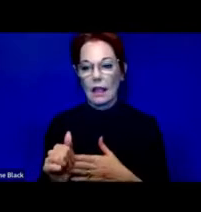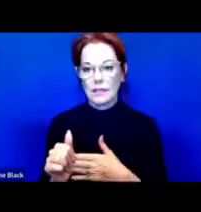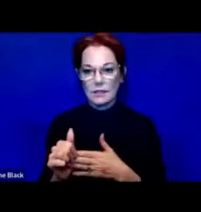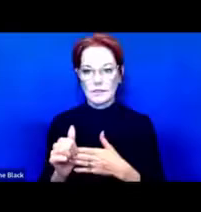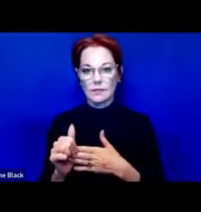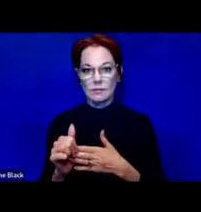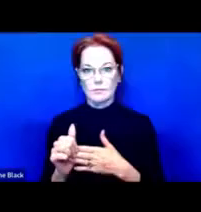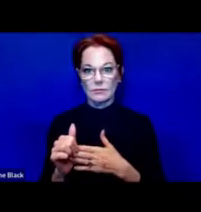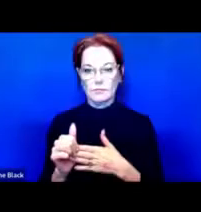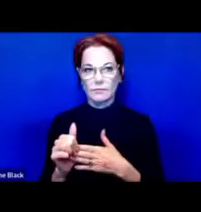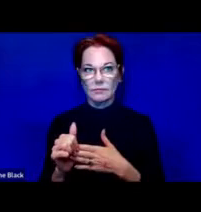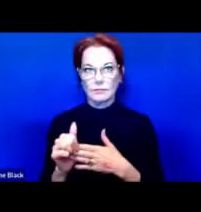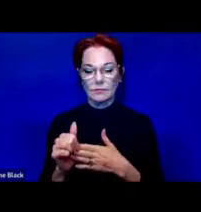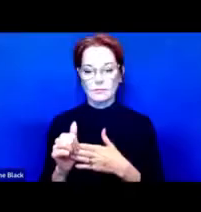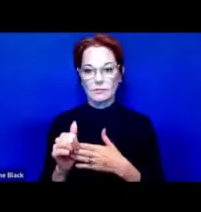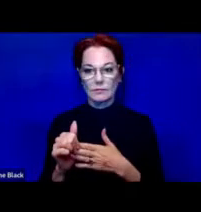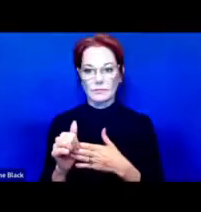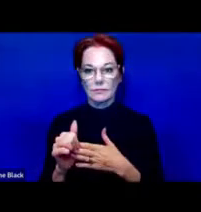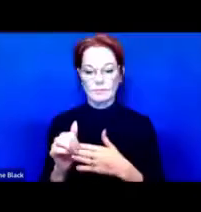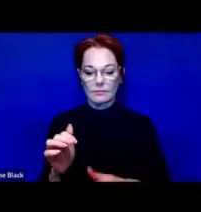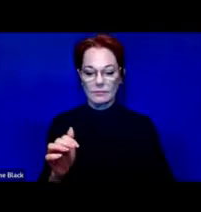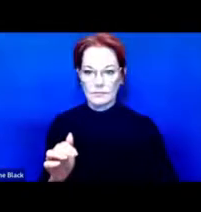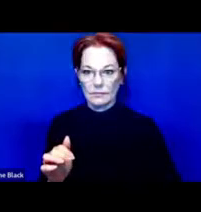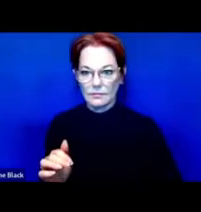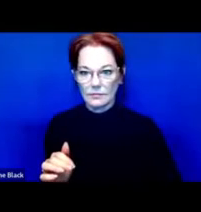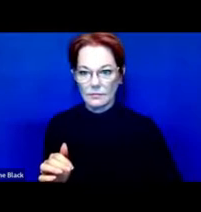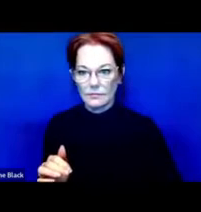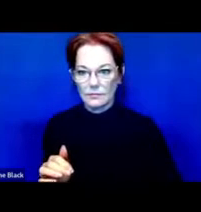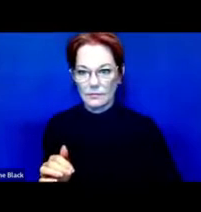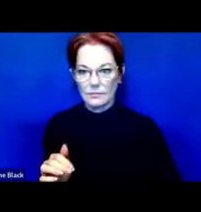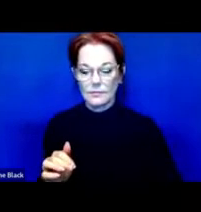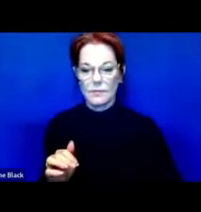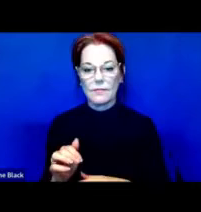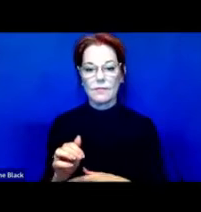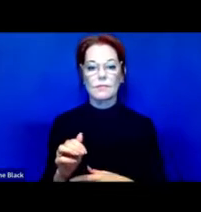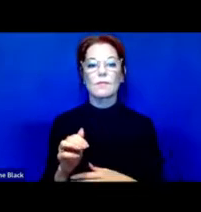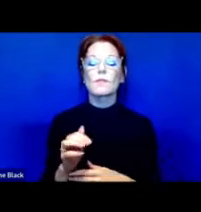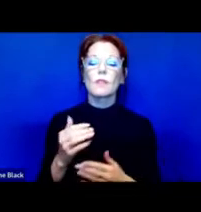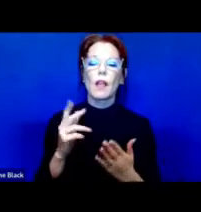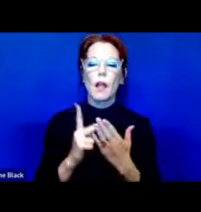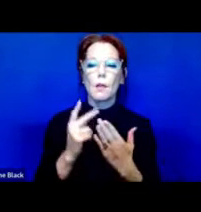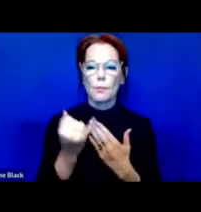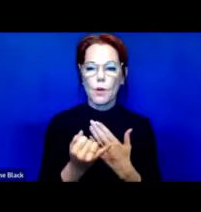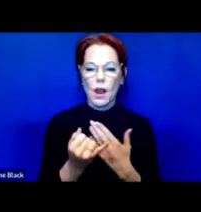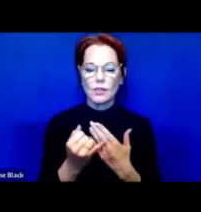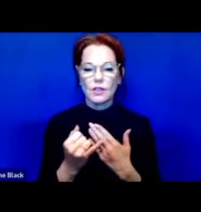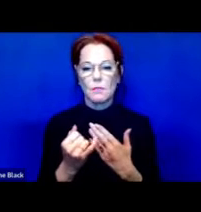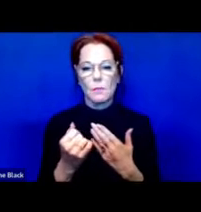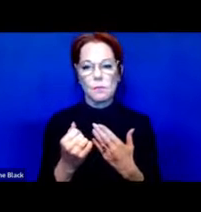within the Behavioral Health Division, and sort of a project that came into our wheelhouse that I've been responsible for